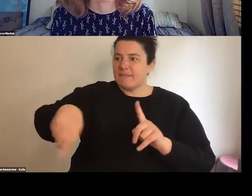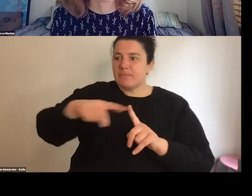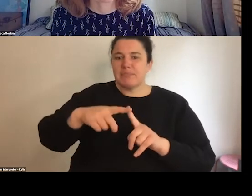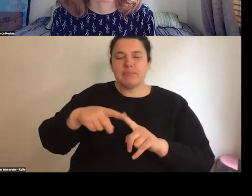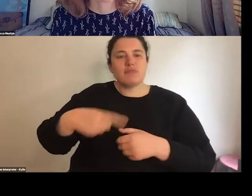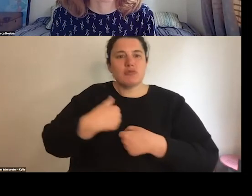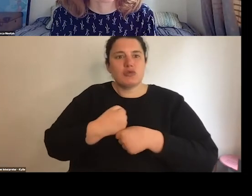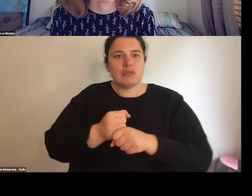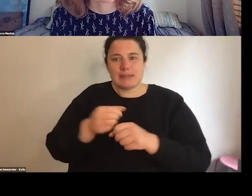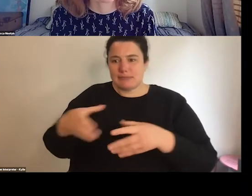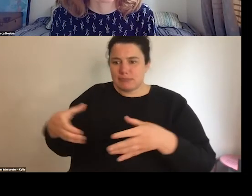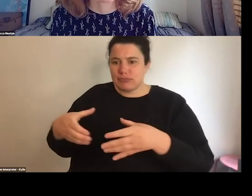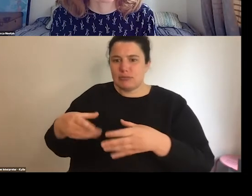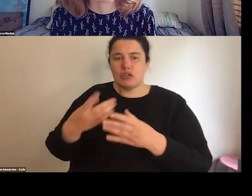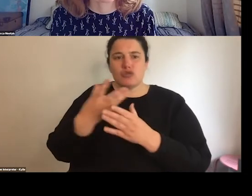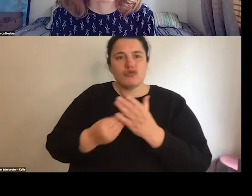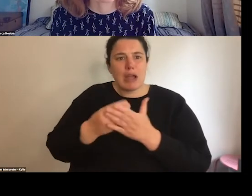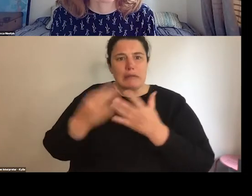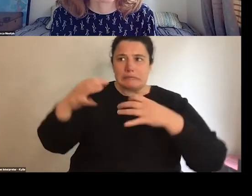they were suffering severe drought at the end of 2018.